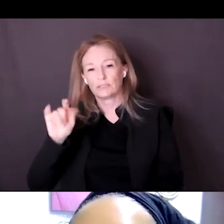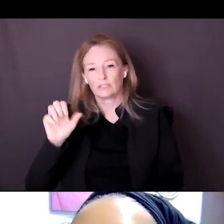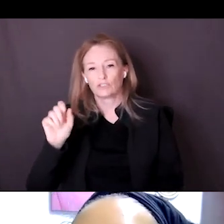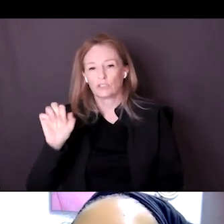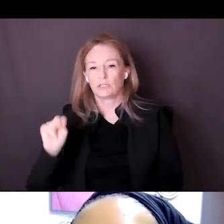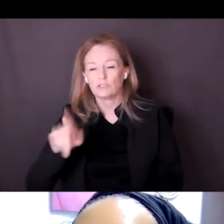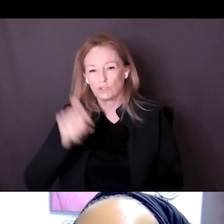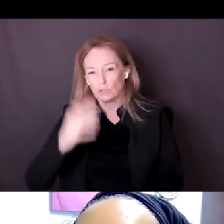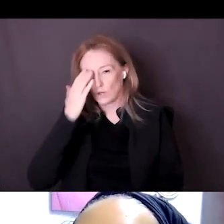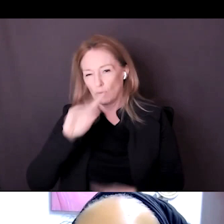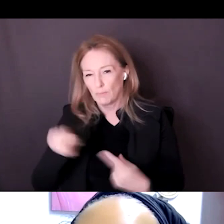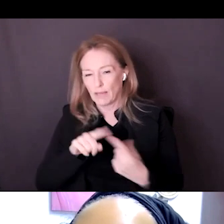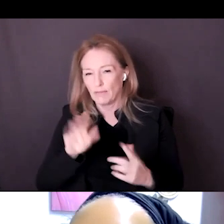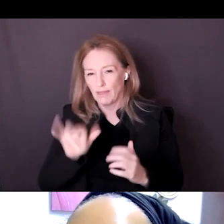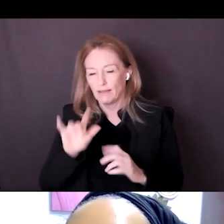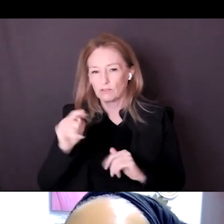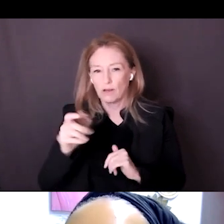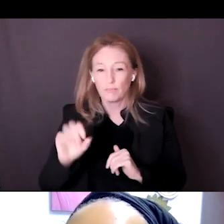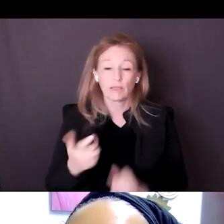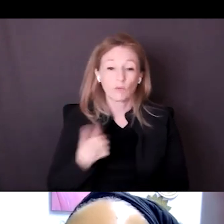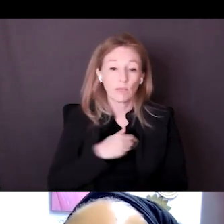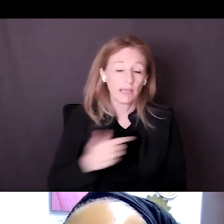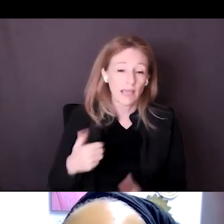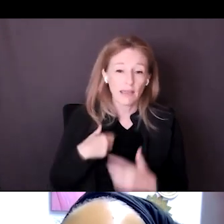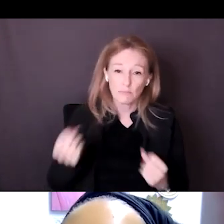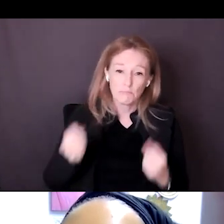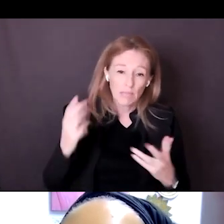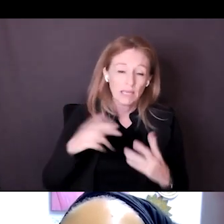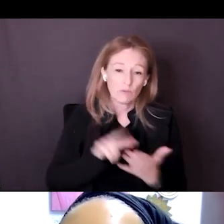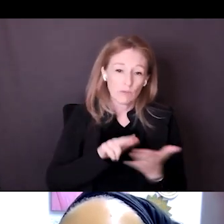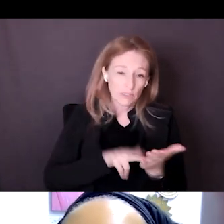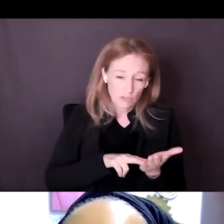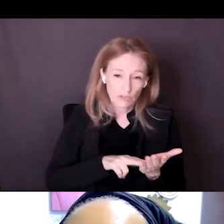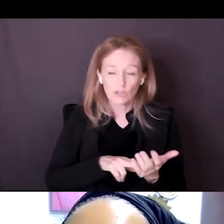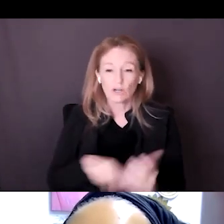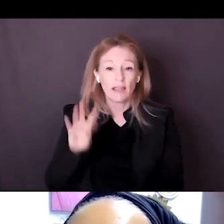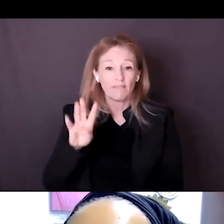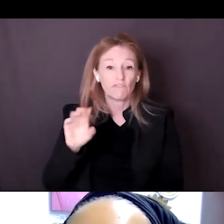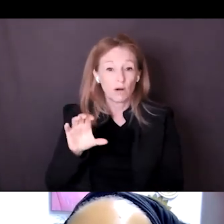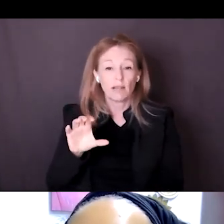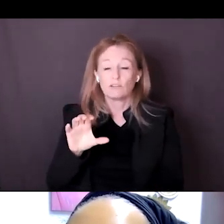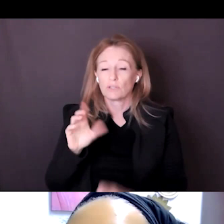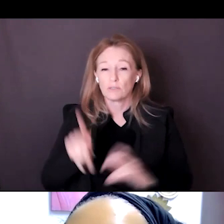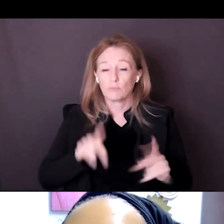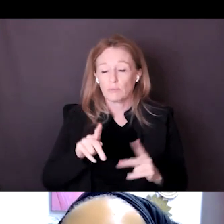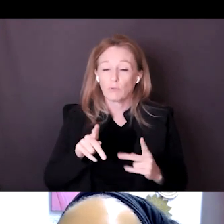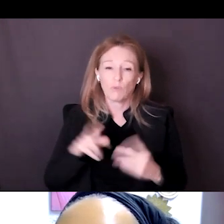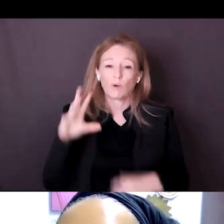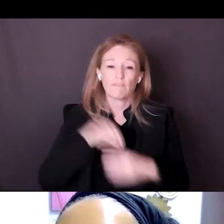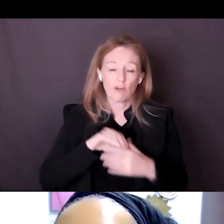700 FOLKS REGISTER AND 400 PARTICIPATE IN THE SERIES. WE FROM